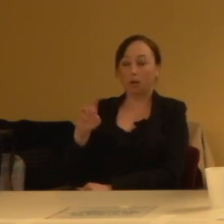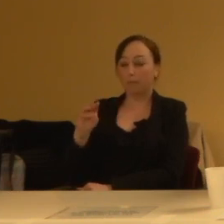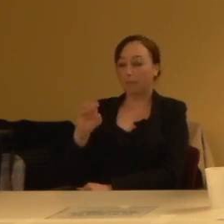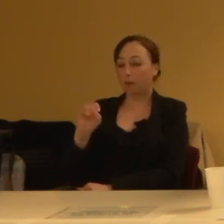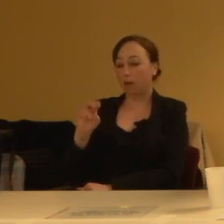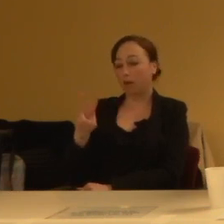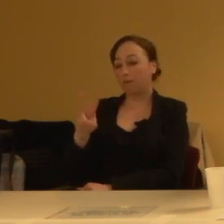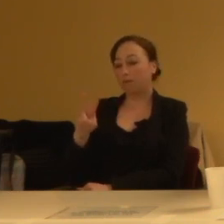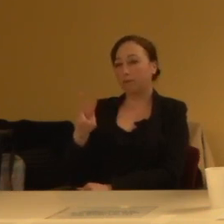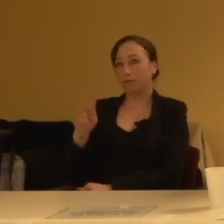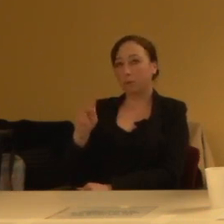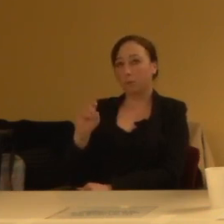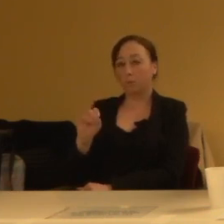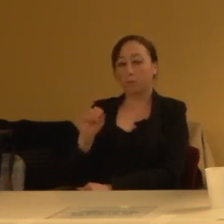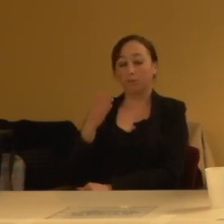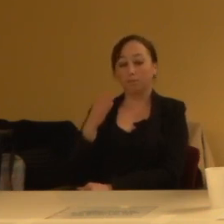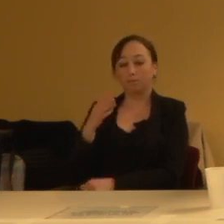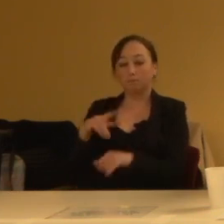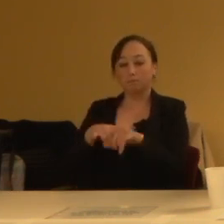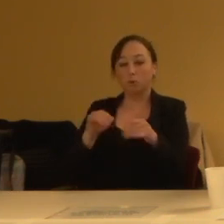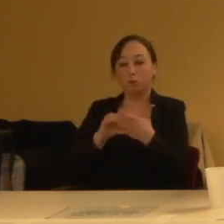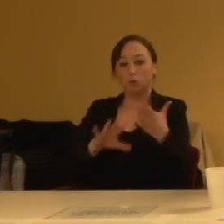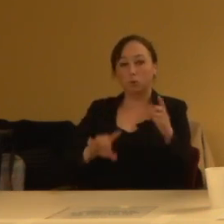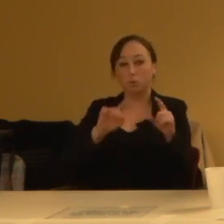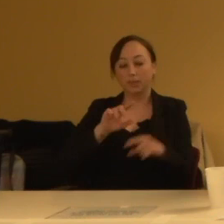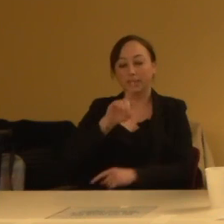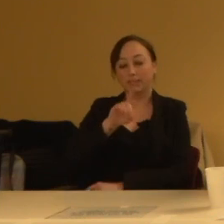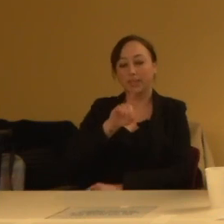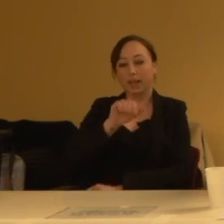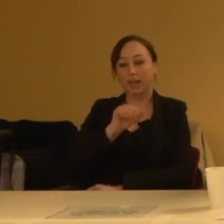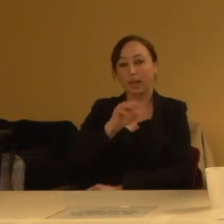while a student at DAMU, the Prague Theater Academy.